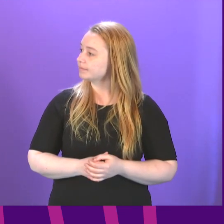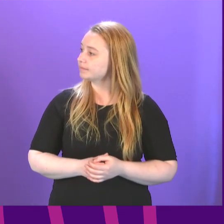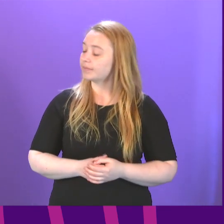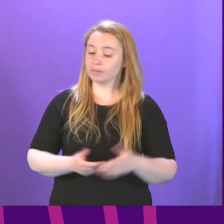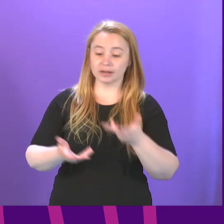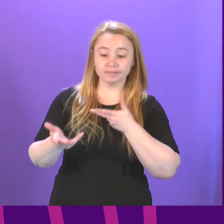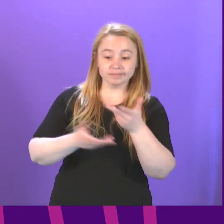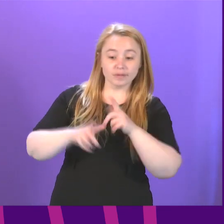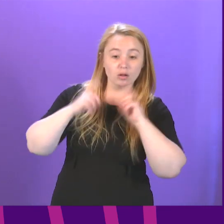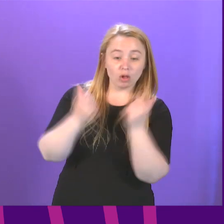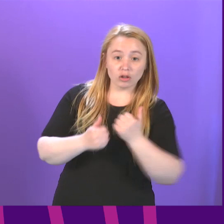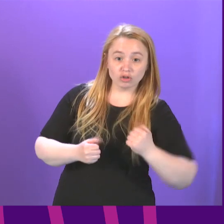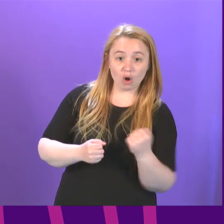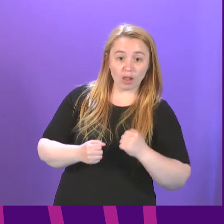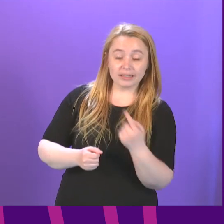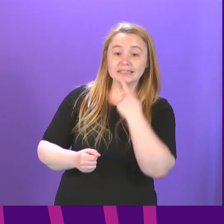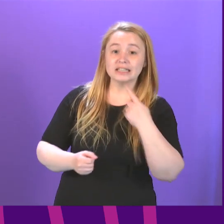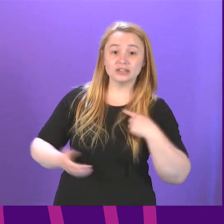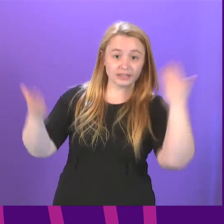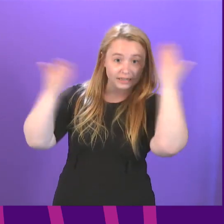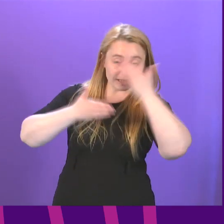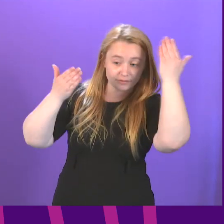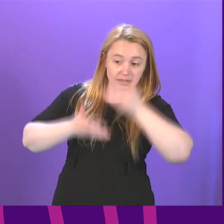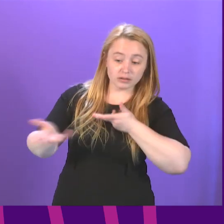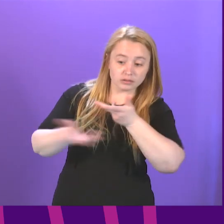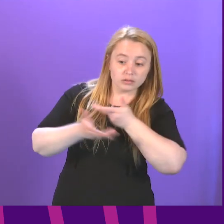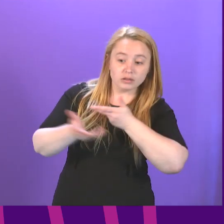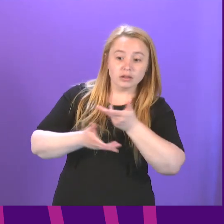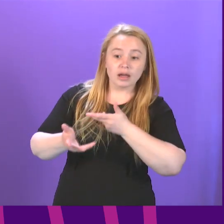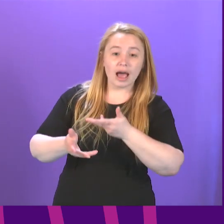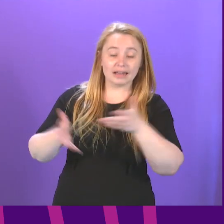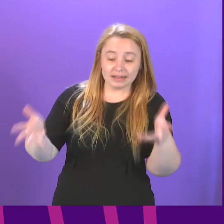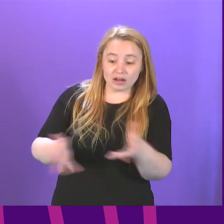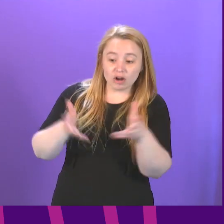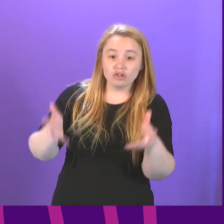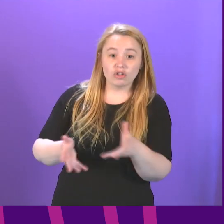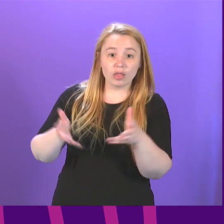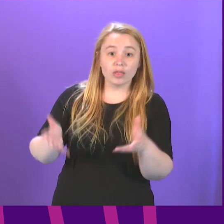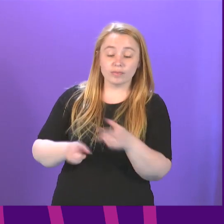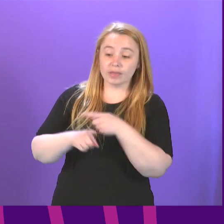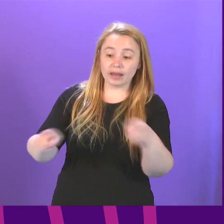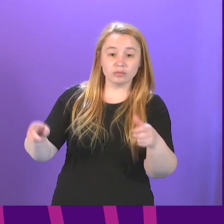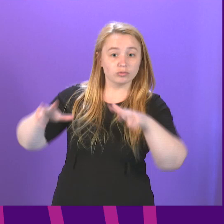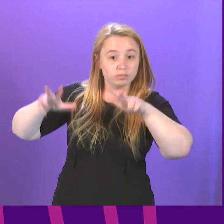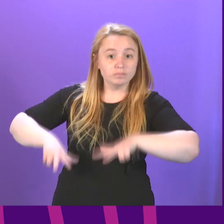Scotland yesterday evening. I encouraged Colleges Scotland—just as I encouraged the trade union—to